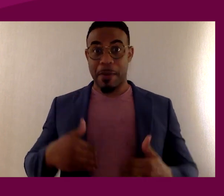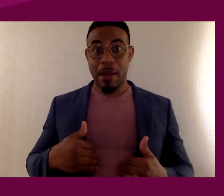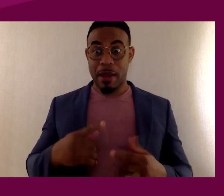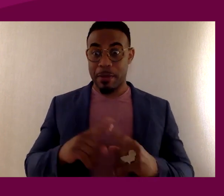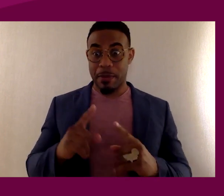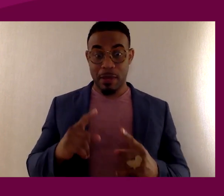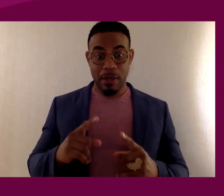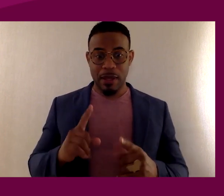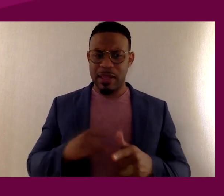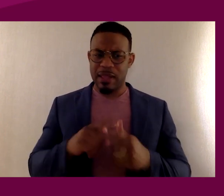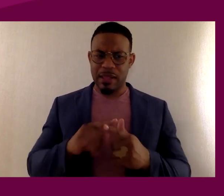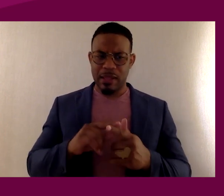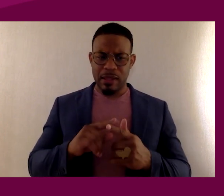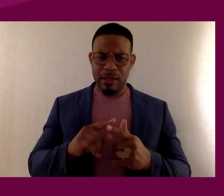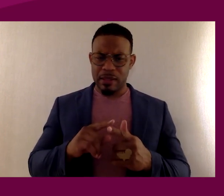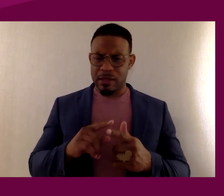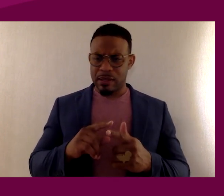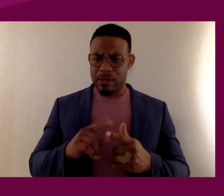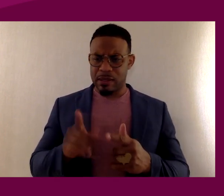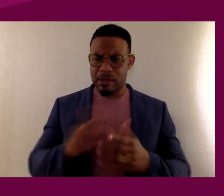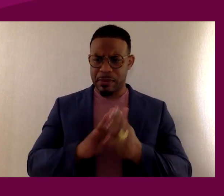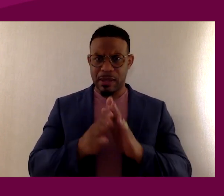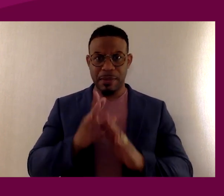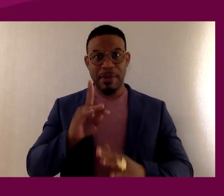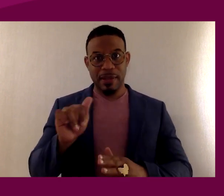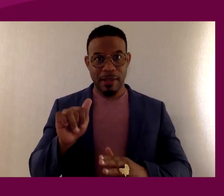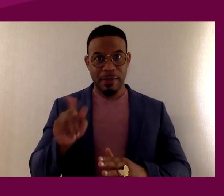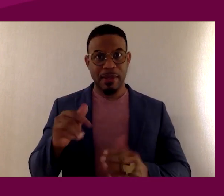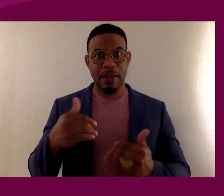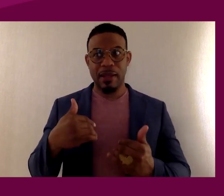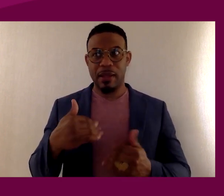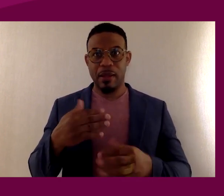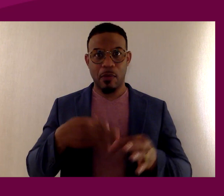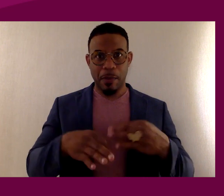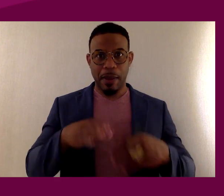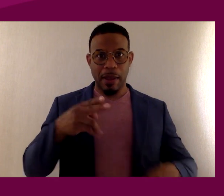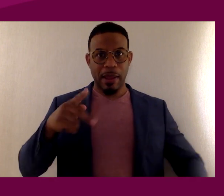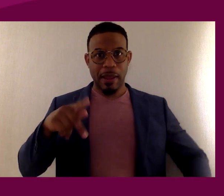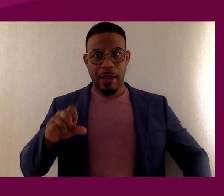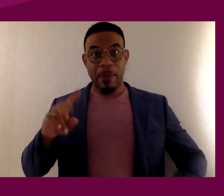for many years she was able-bodied, but then she became disabled.